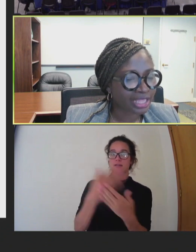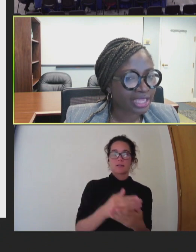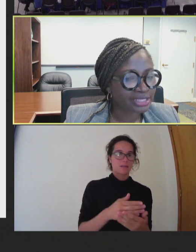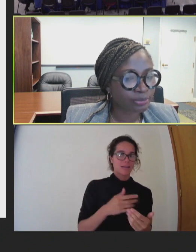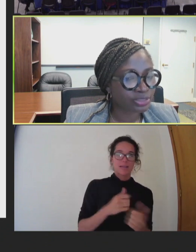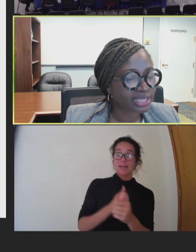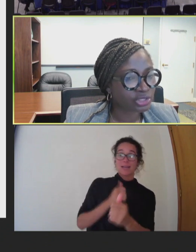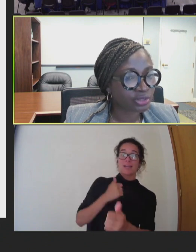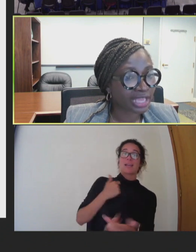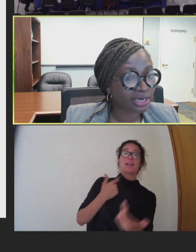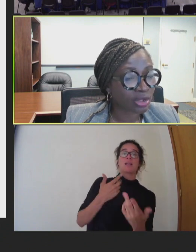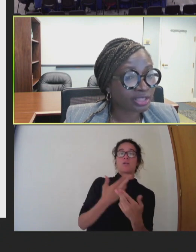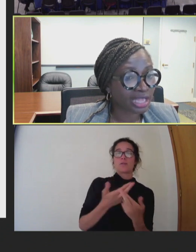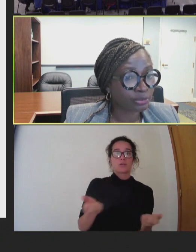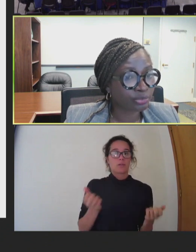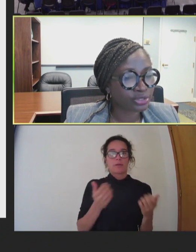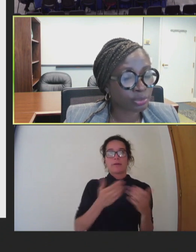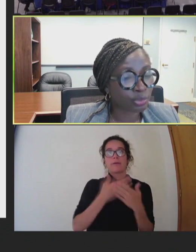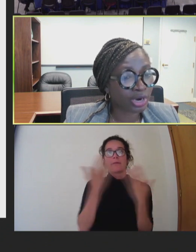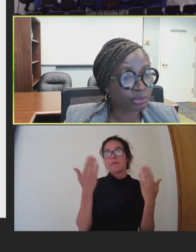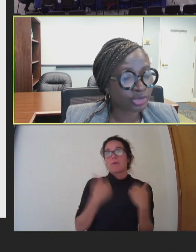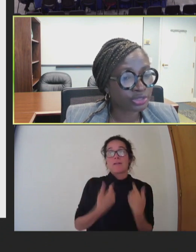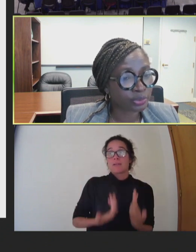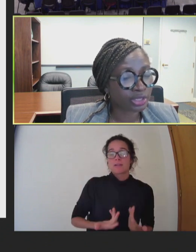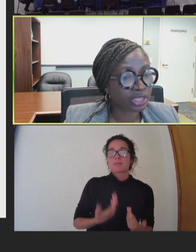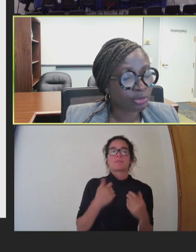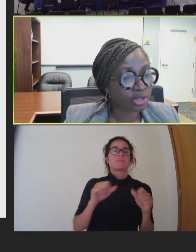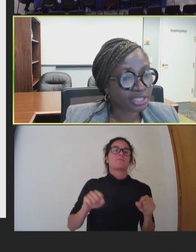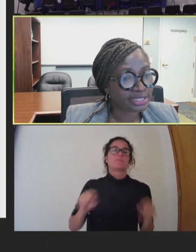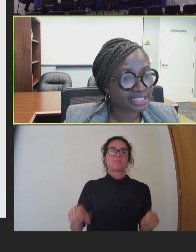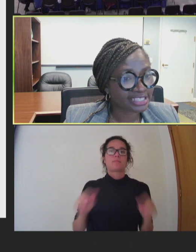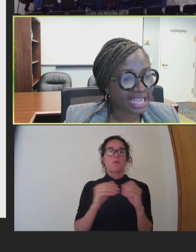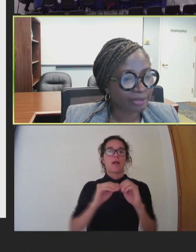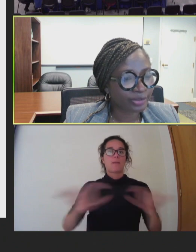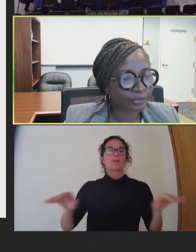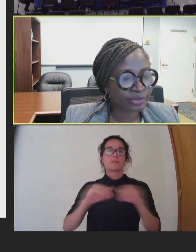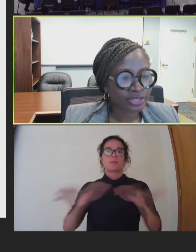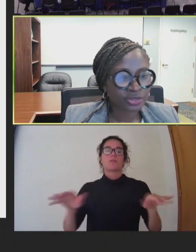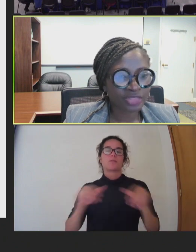there is a potential that other outbreaks or more outbreaks will continue to happen. So,